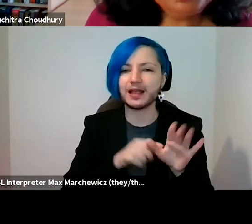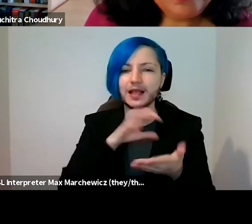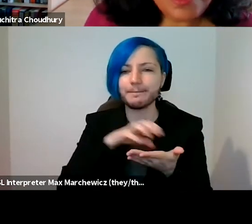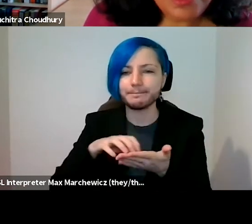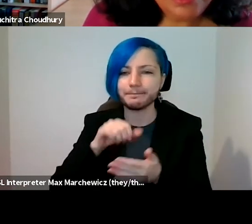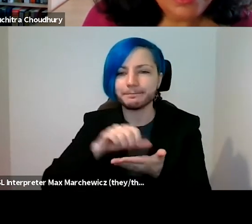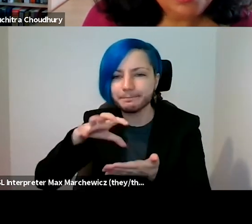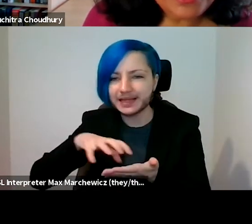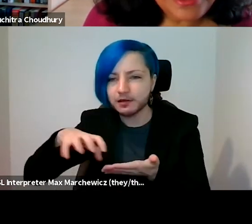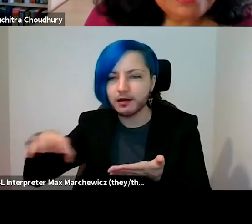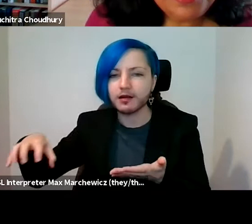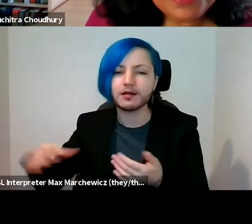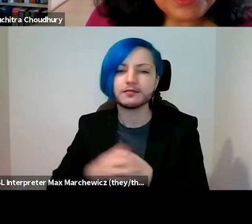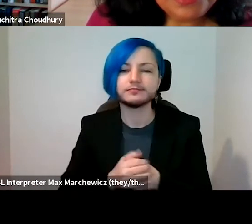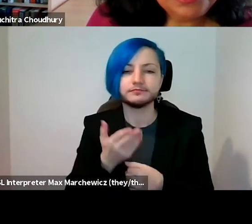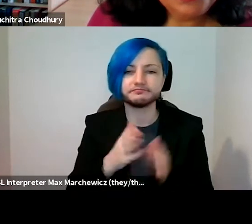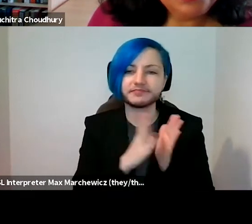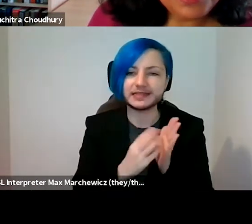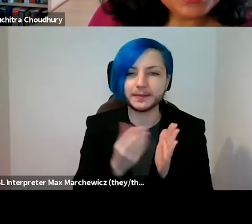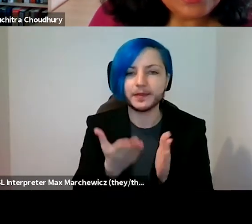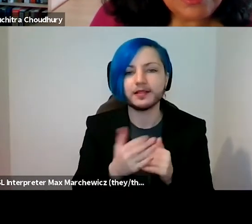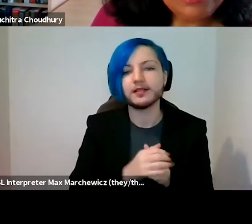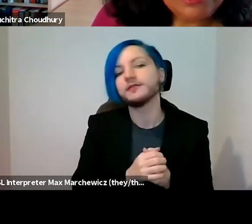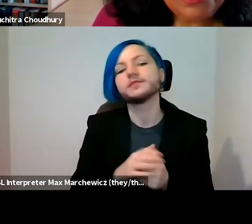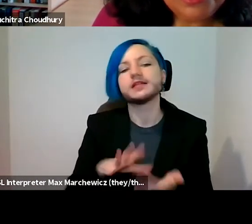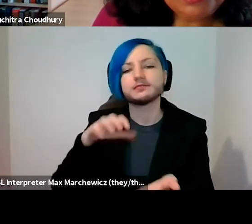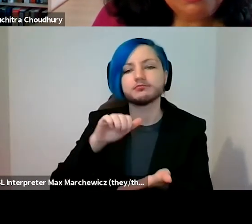Here we go. The one that I have here is printed on a cotton cloth,